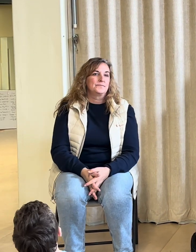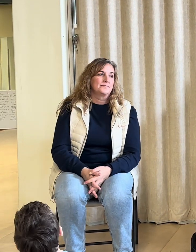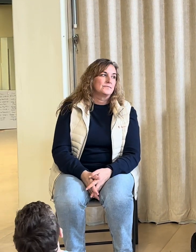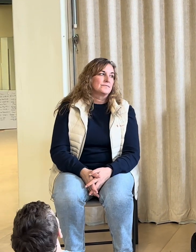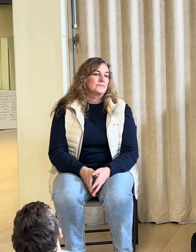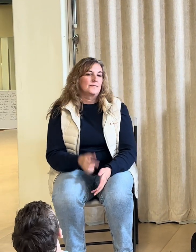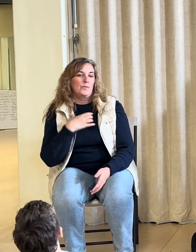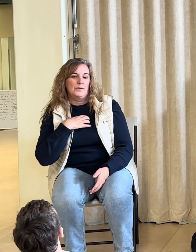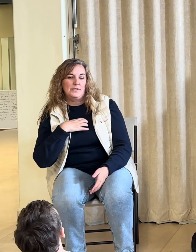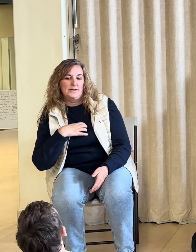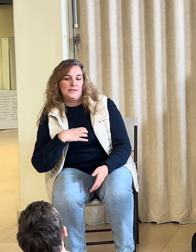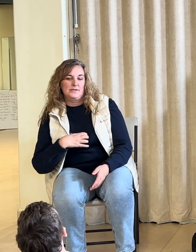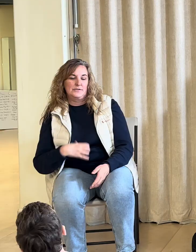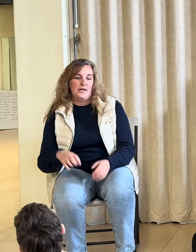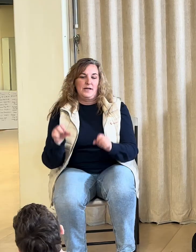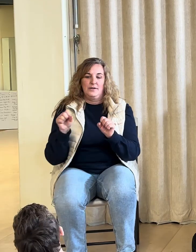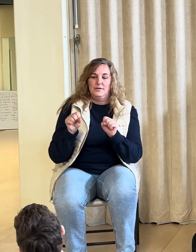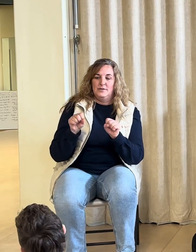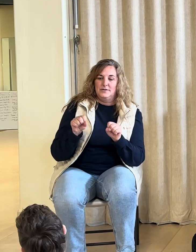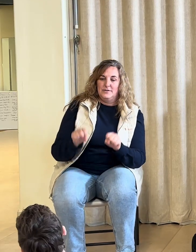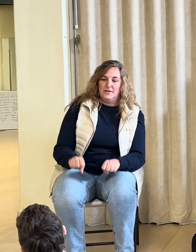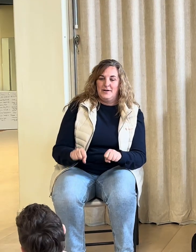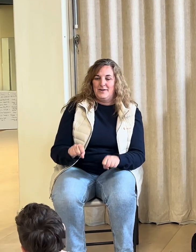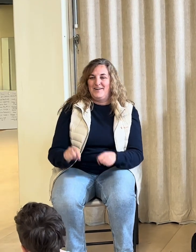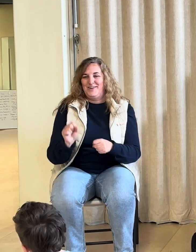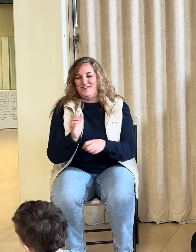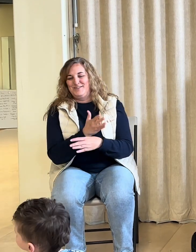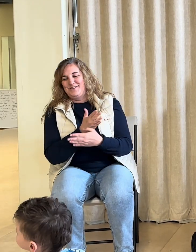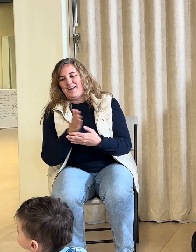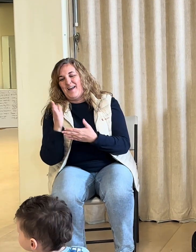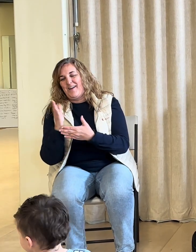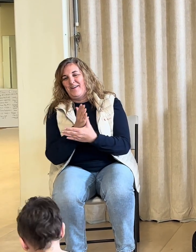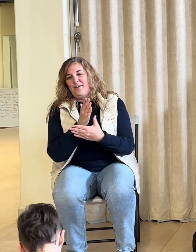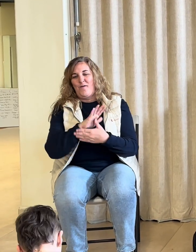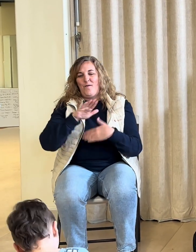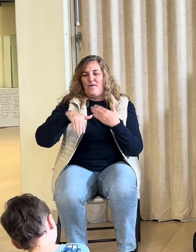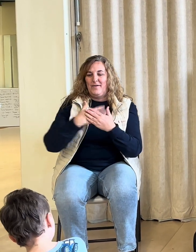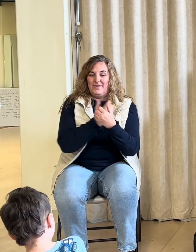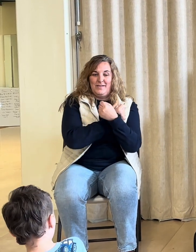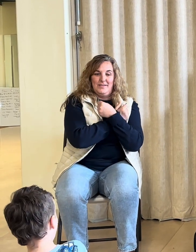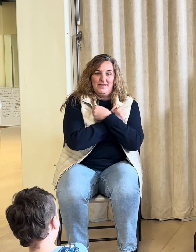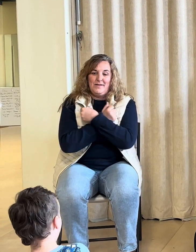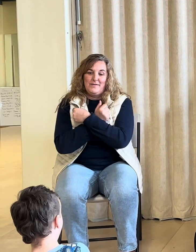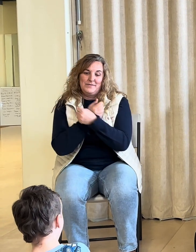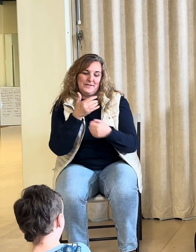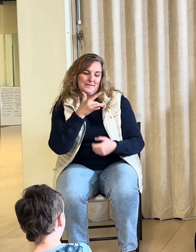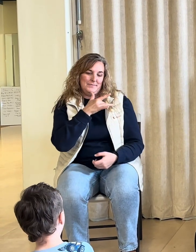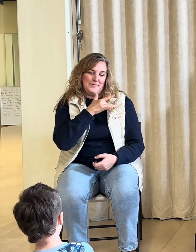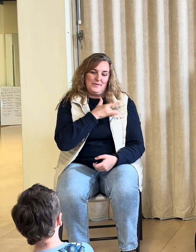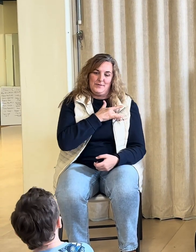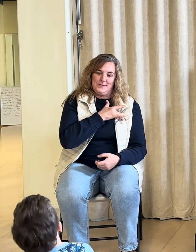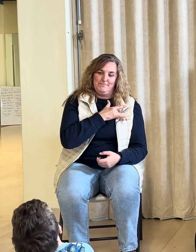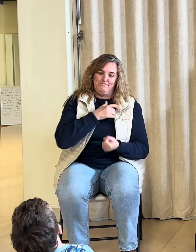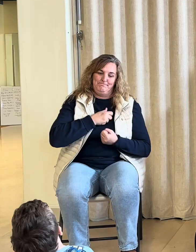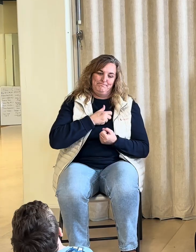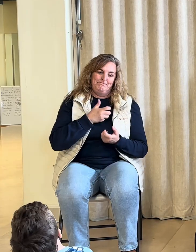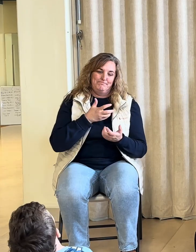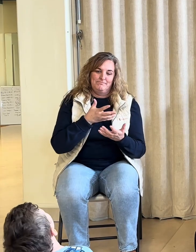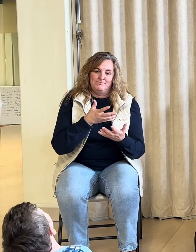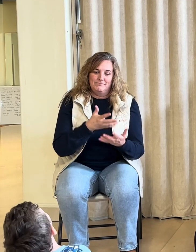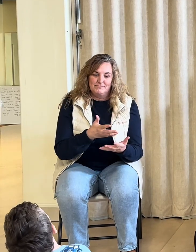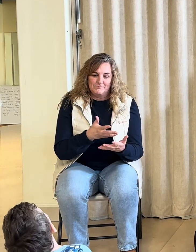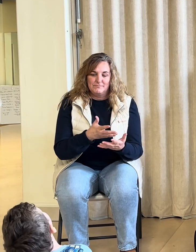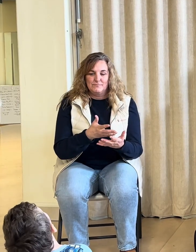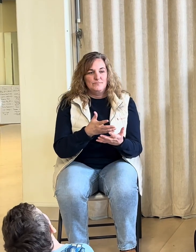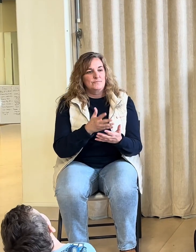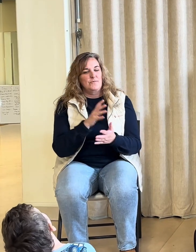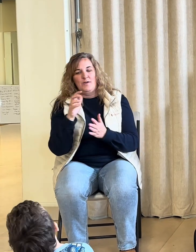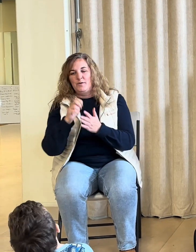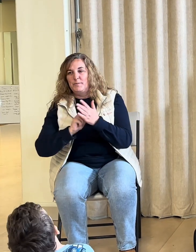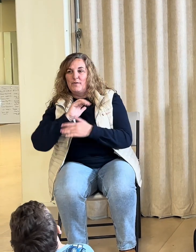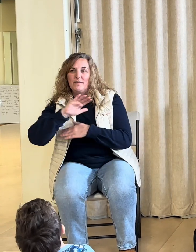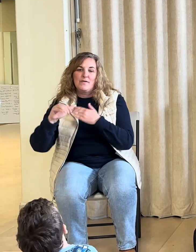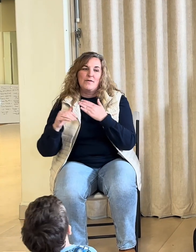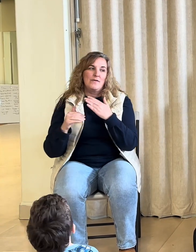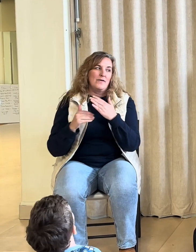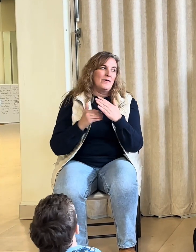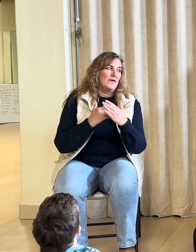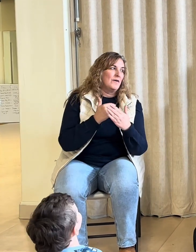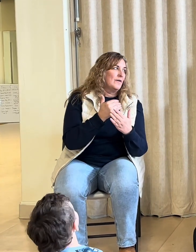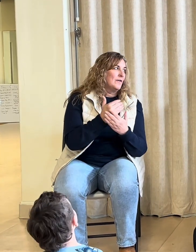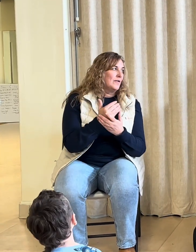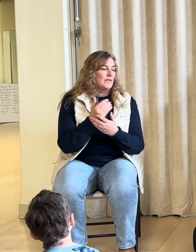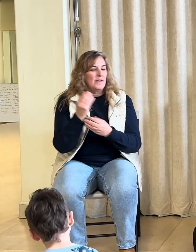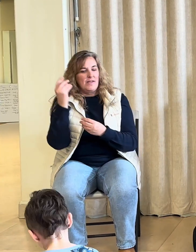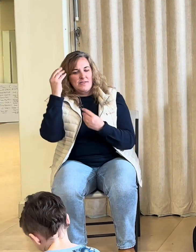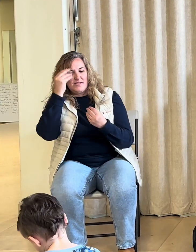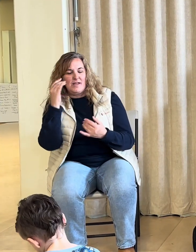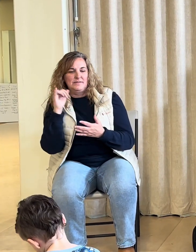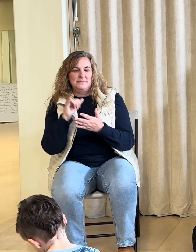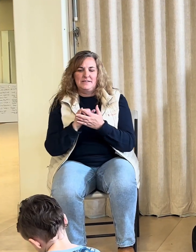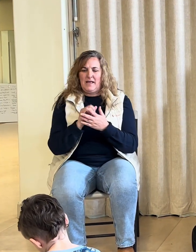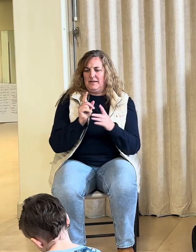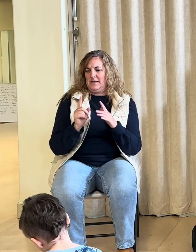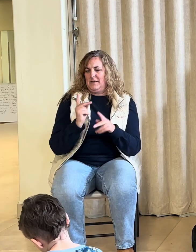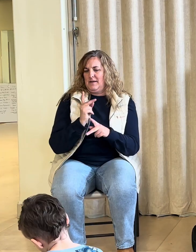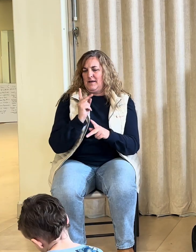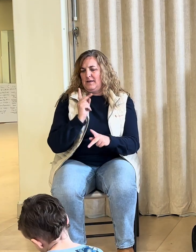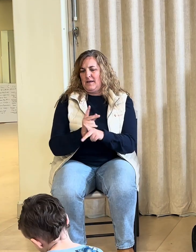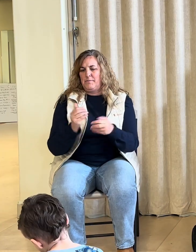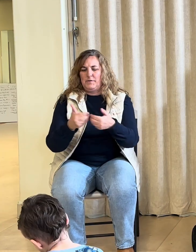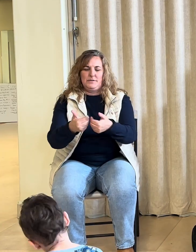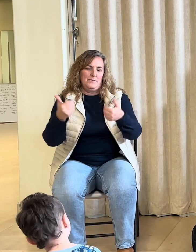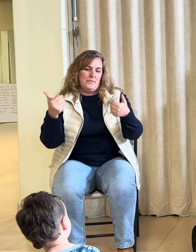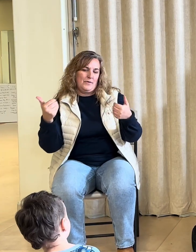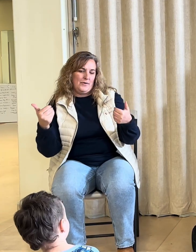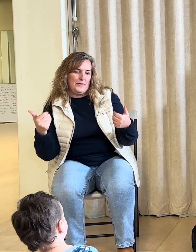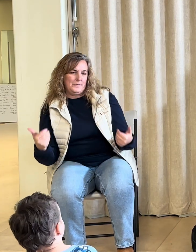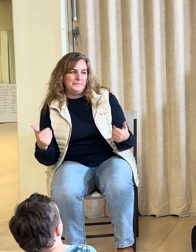I wish I could share all the love that's in my heart Remove all the bars that keep us apart